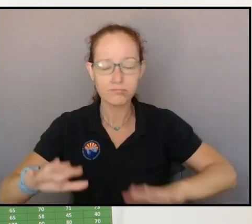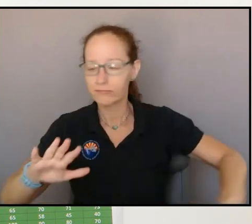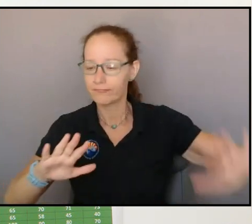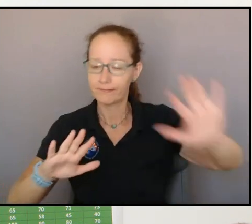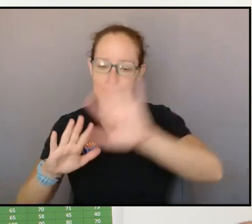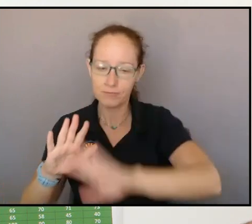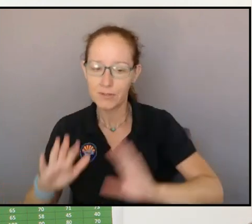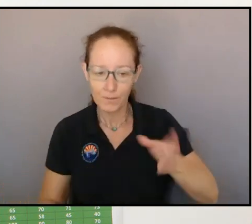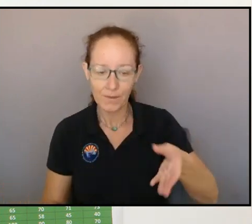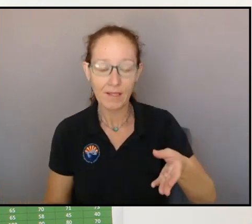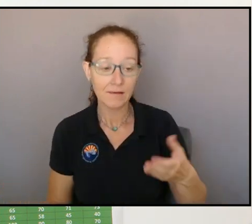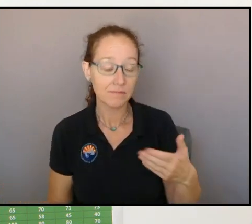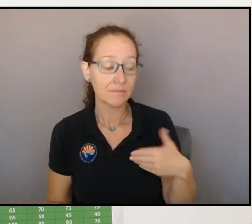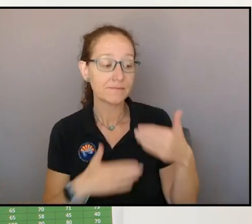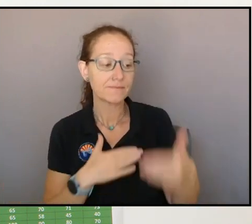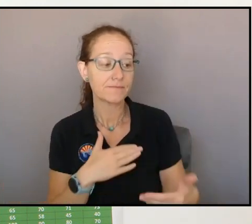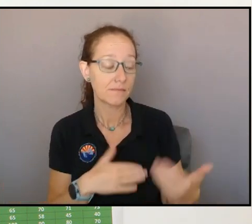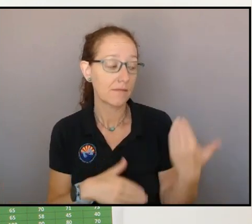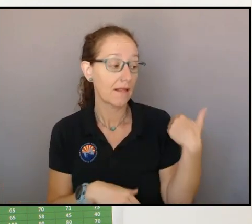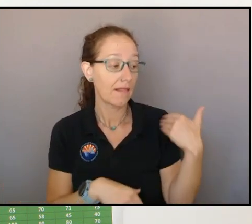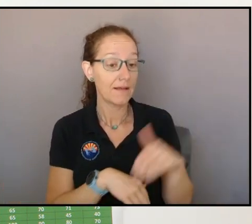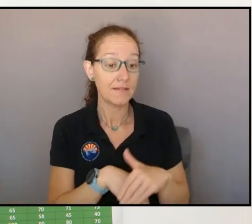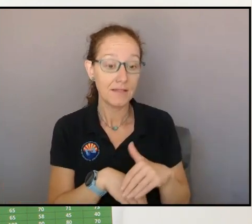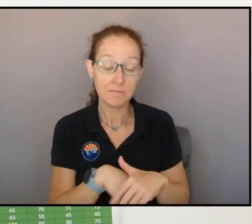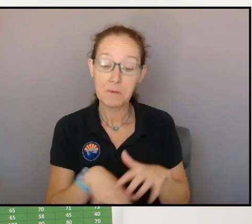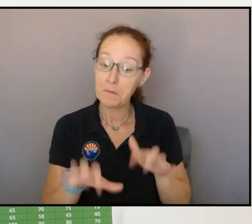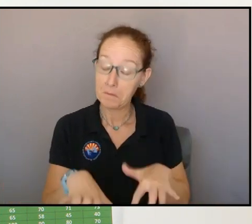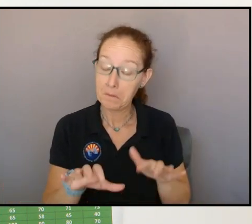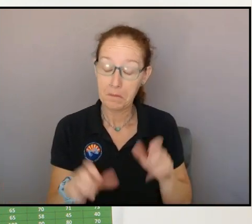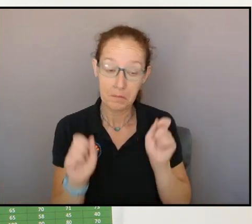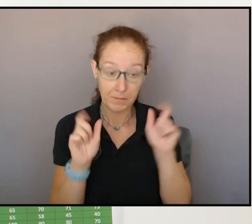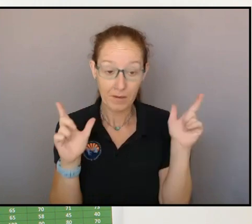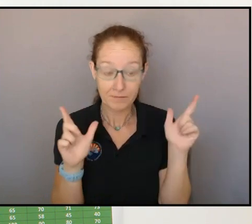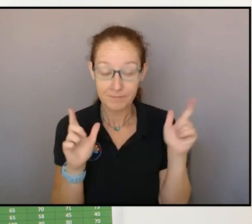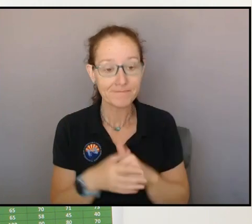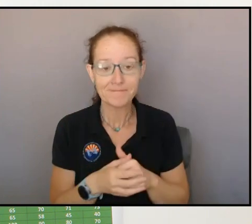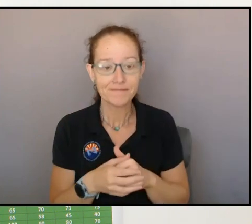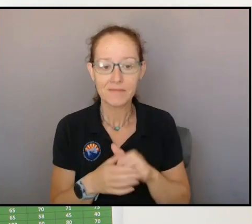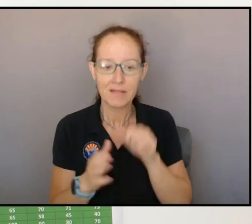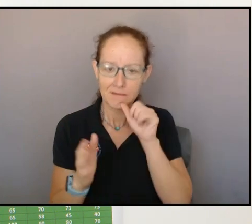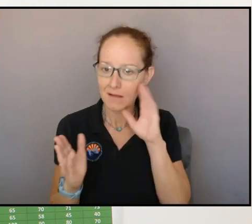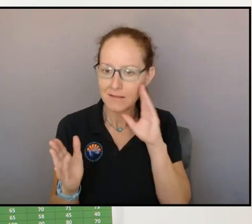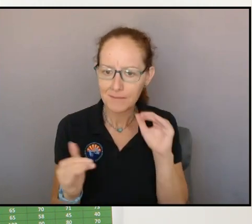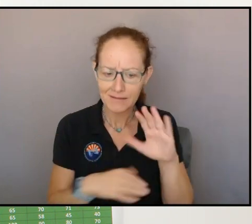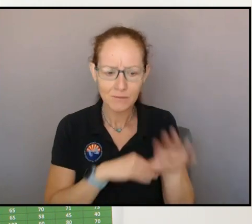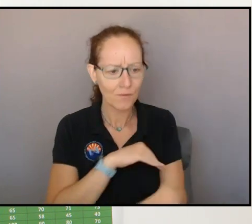little bit of rain. A little bit of a surprise. Didn't really expect to see this much rain overnight but as you can